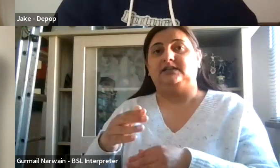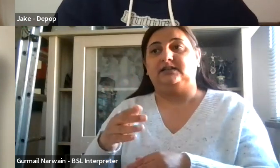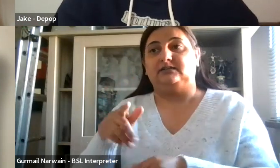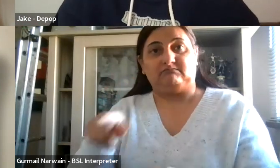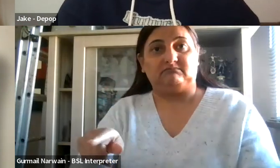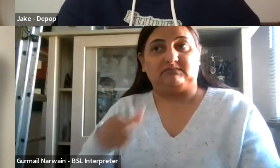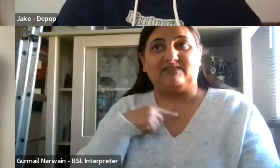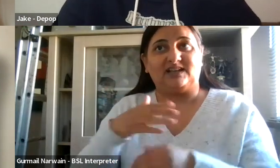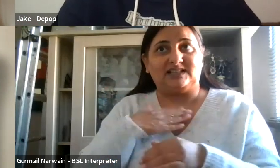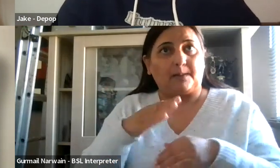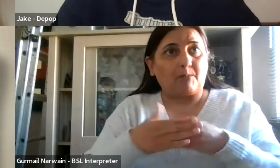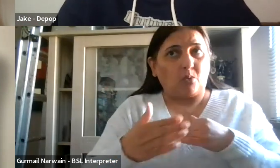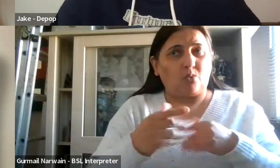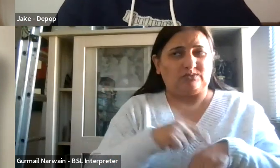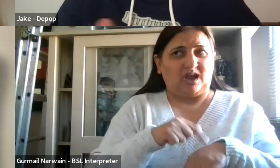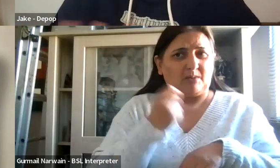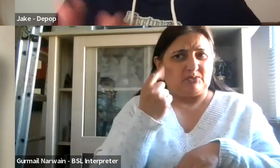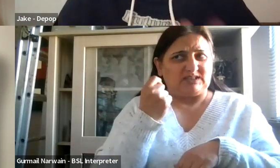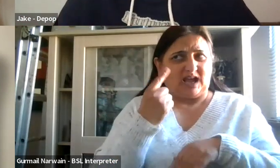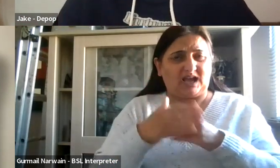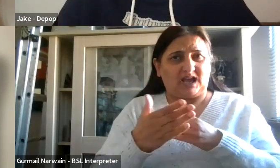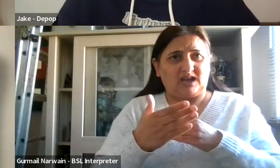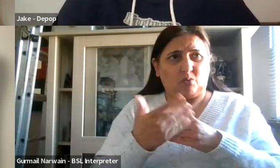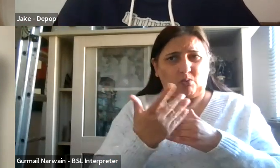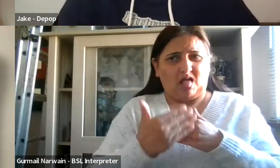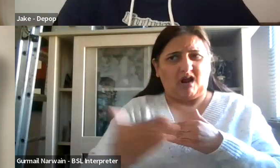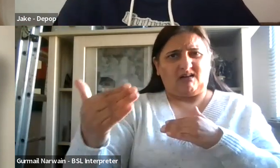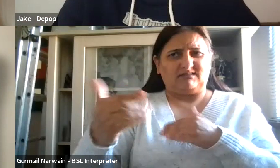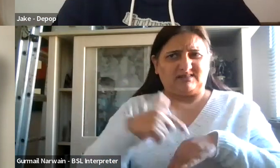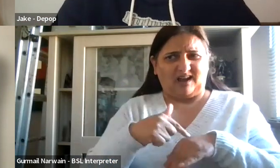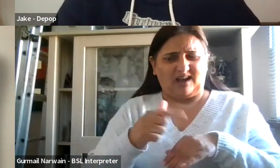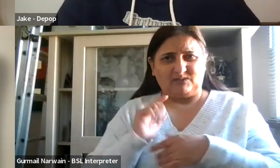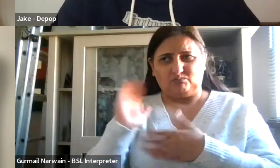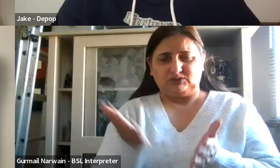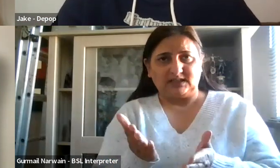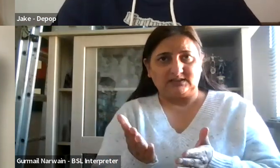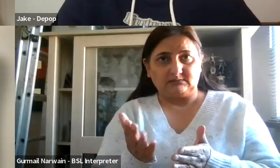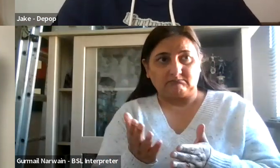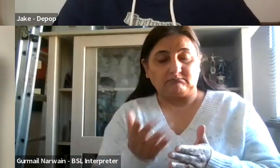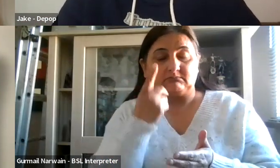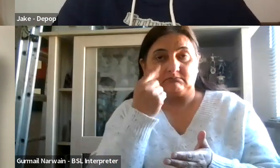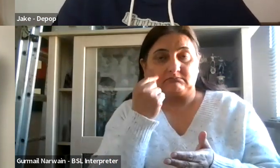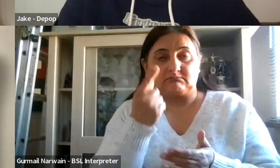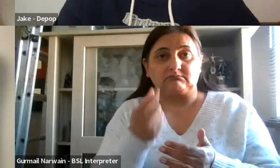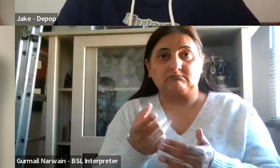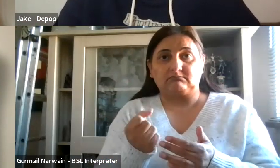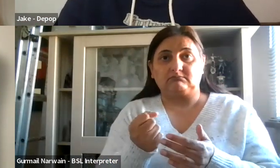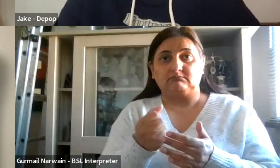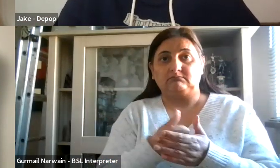more time to maybe understand it, or a longer session to be able to present, it then that's something that we have and can always accommodate for.